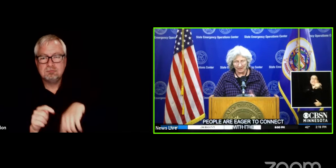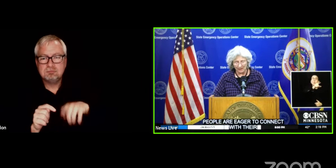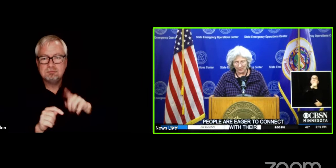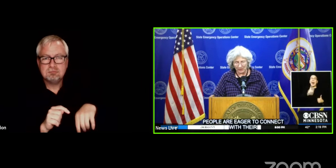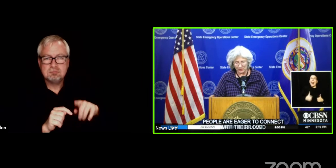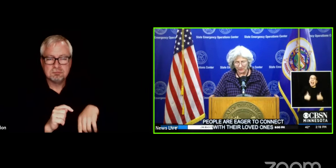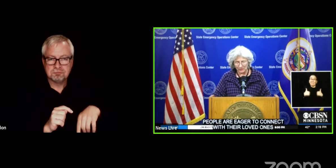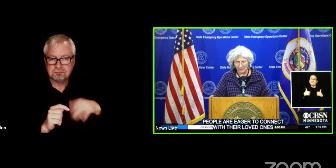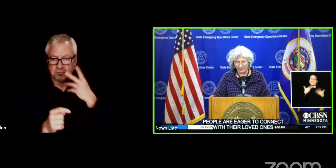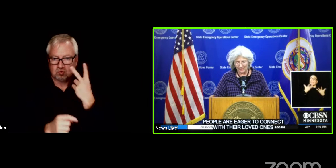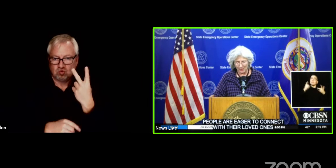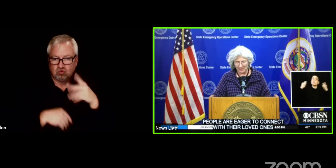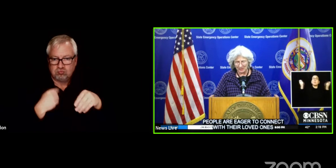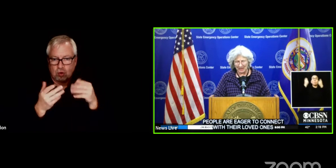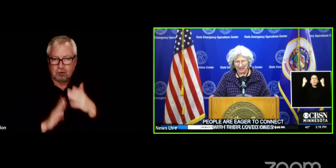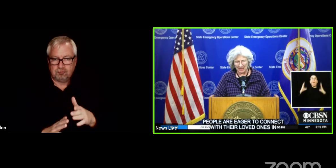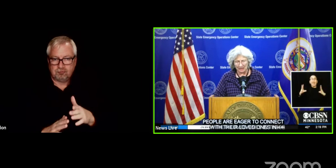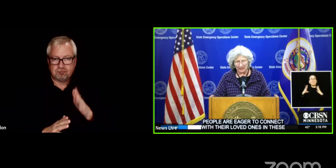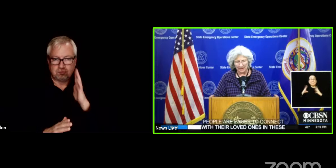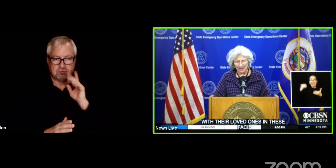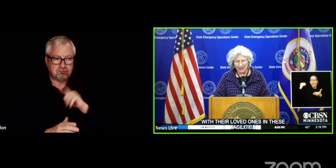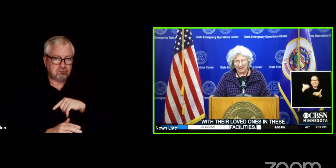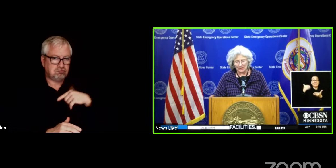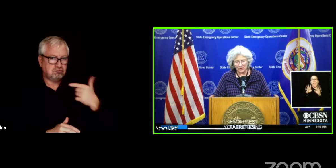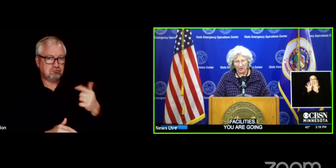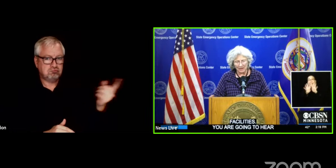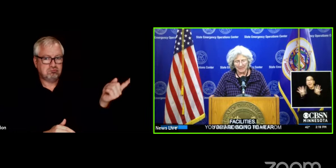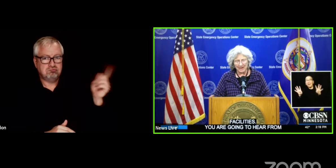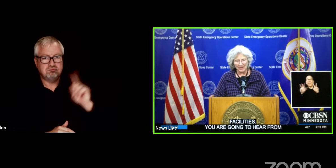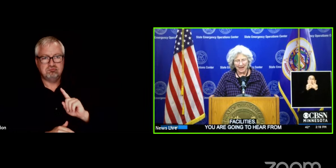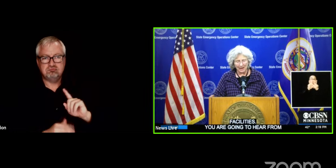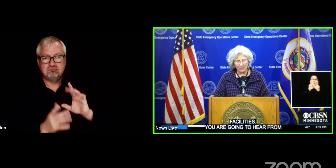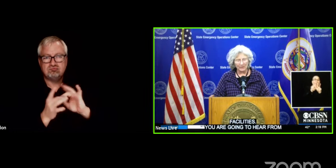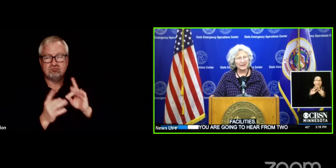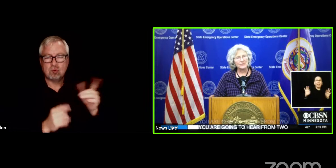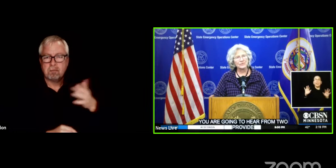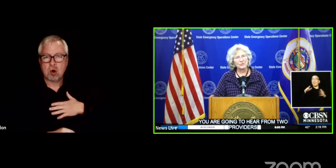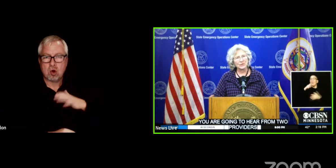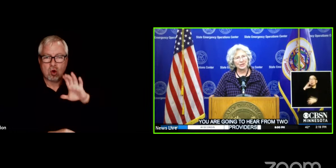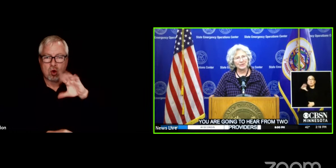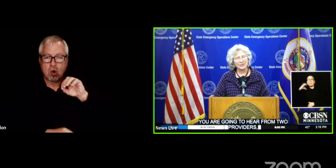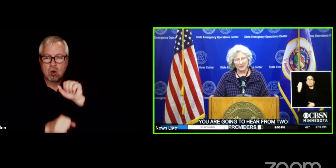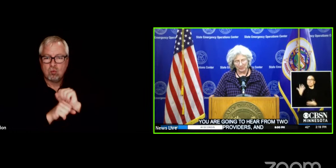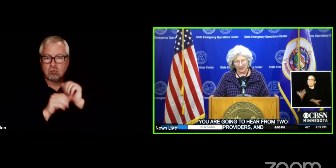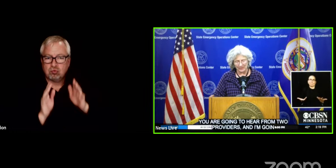I'M GOING TO TURN THIS OVER IN A MOMENT TO MY COLLEAGUE TO TALK ABOUT HOW THE LATEST SURGE IN COMMUNITY SPREAD IS